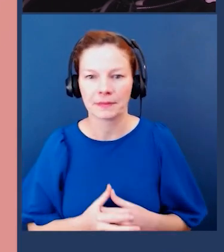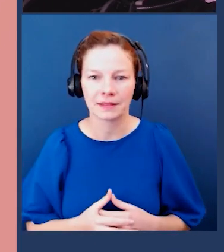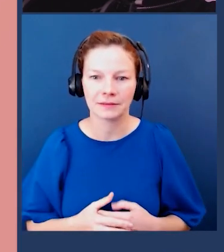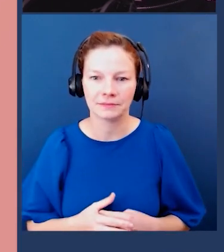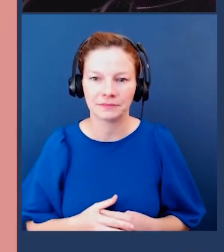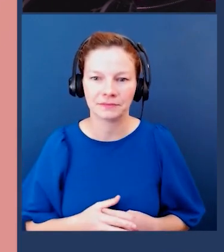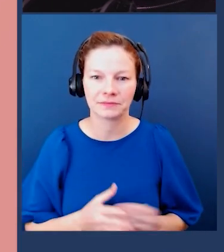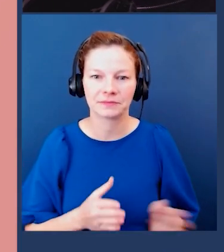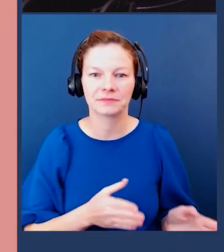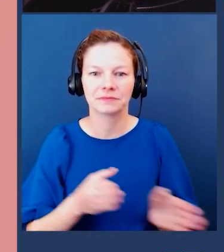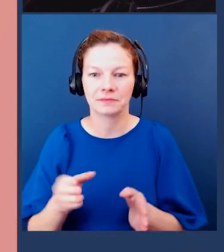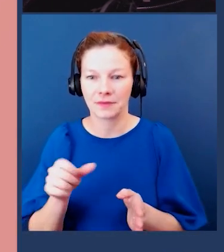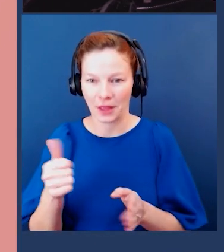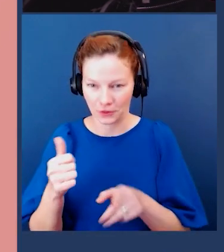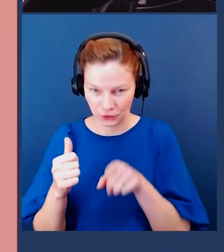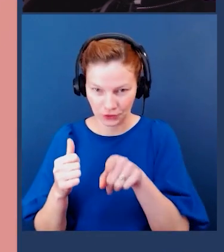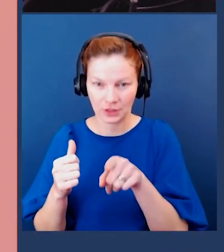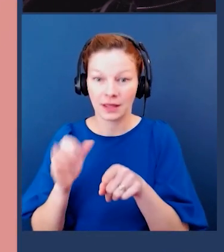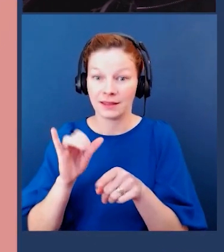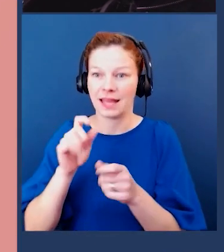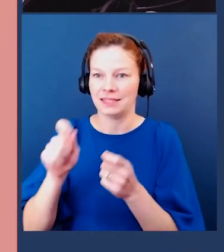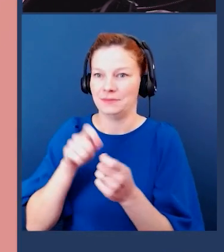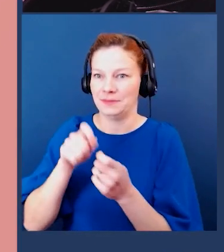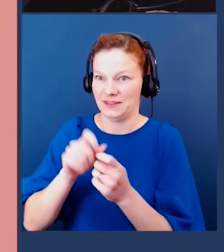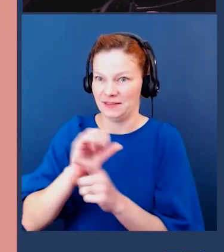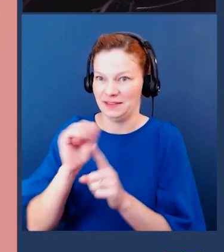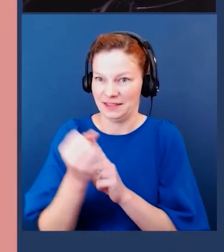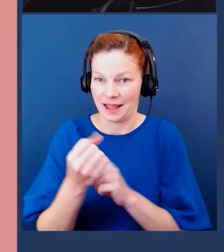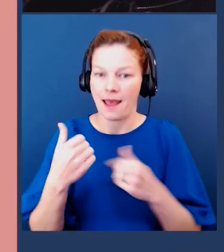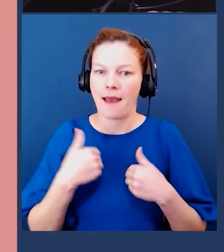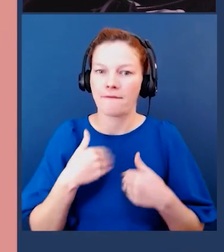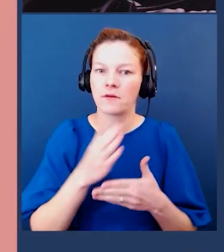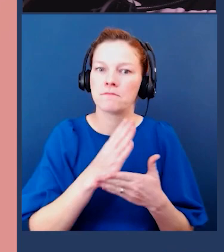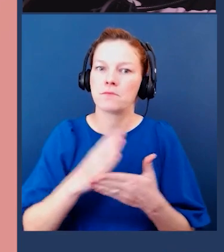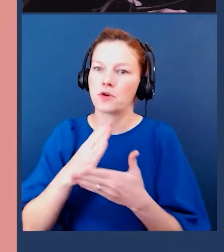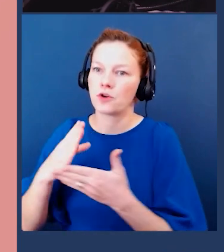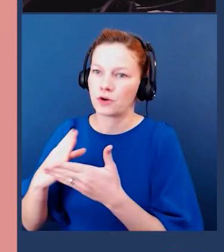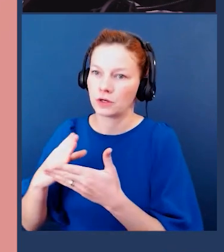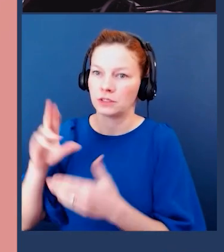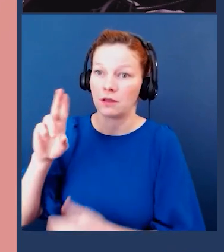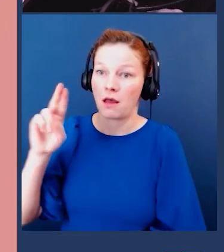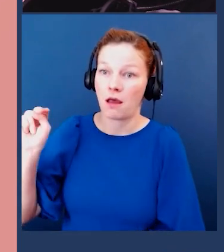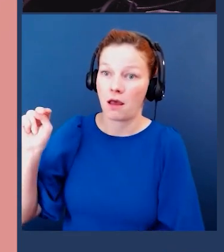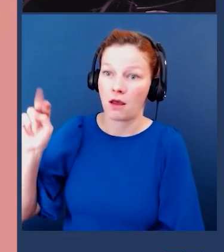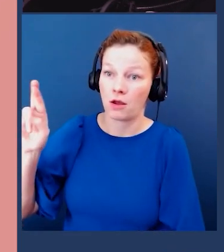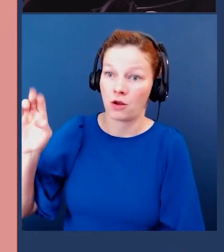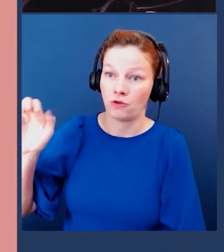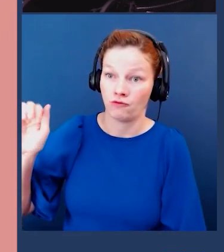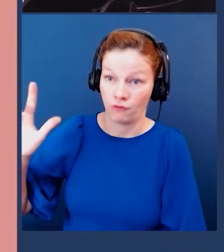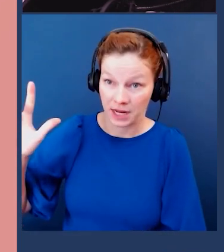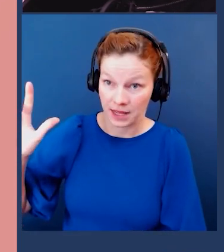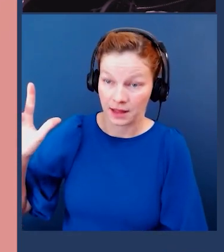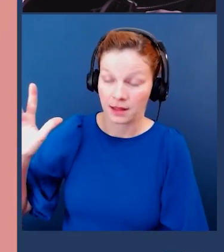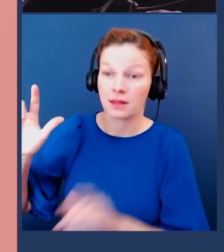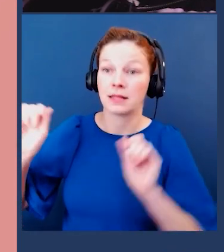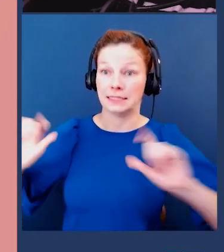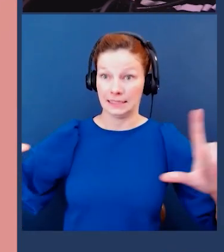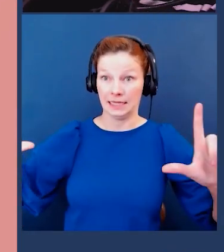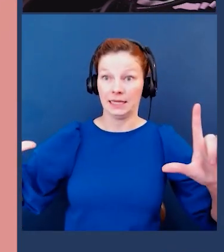In that case, specifically, there's a component in the Unreal scene that players could control from Twitch.